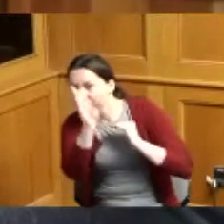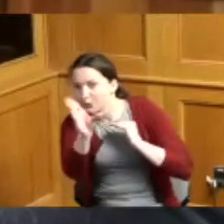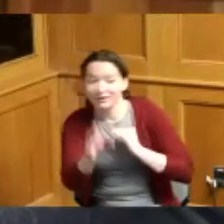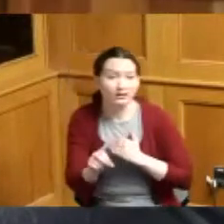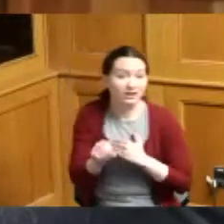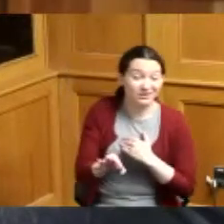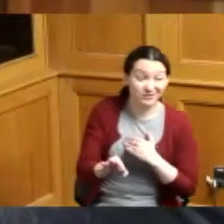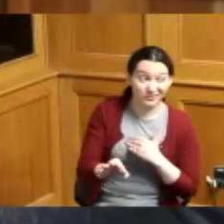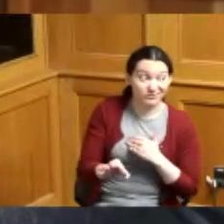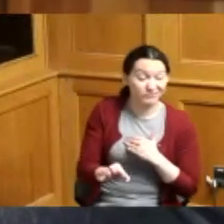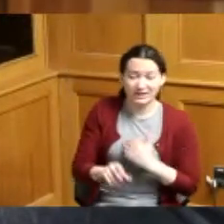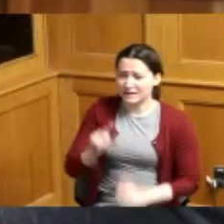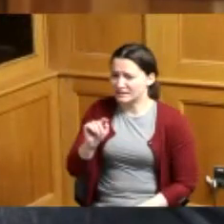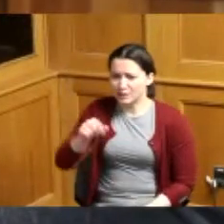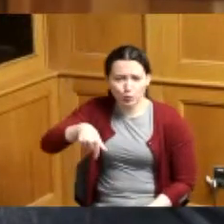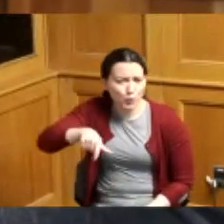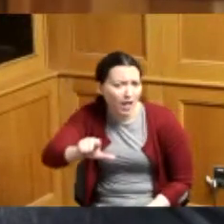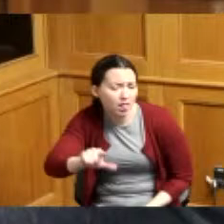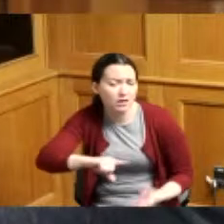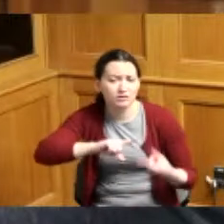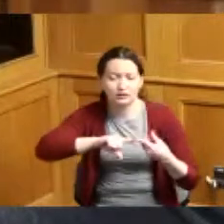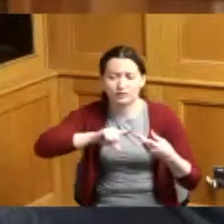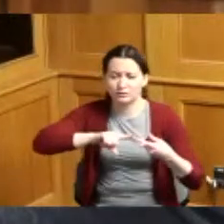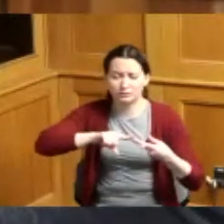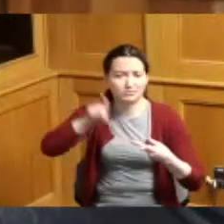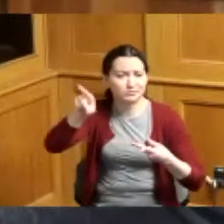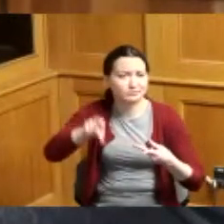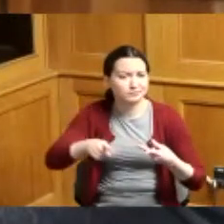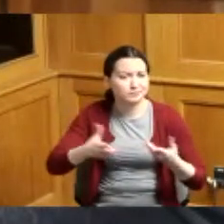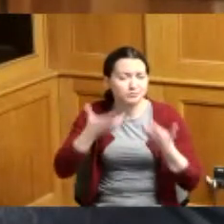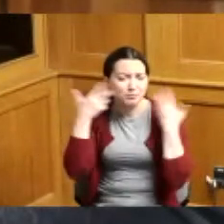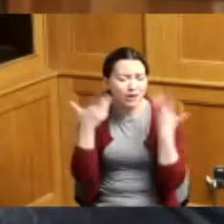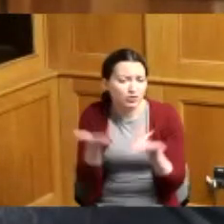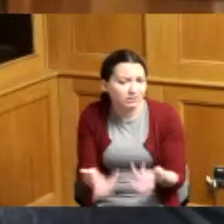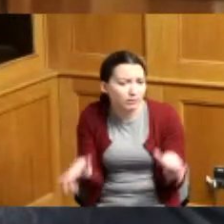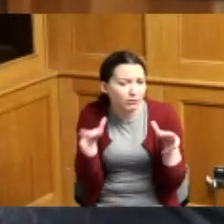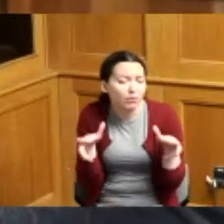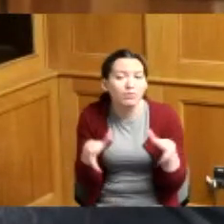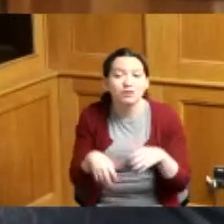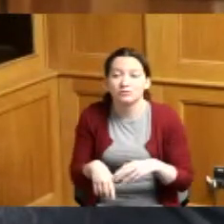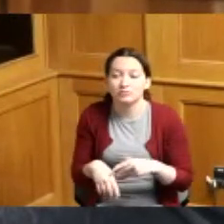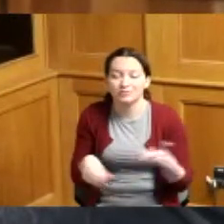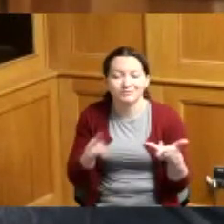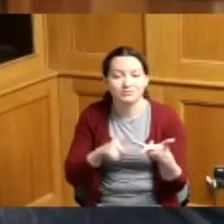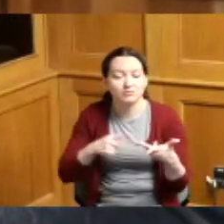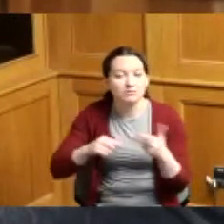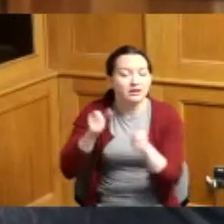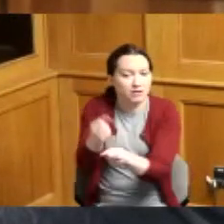a TQL or uh down at the Paul Brown Stadium and then there are legacy projects that are built in